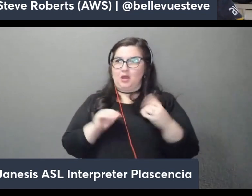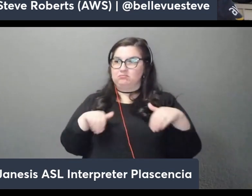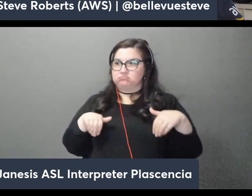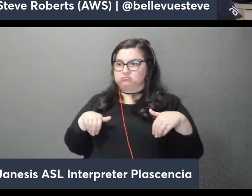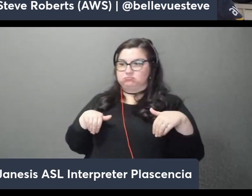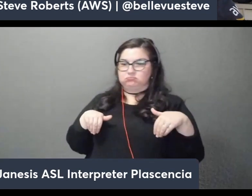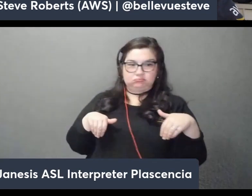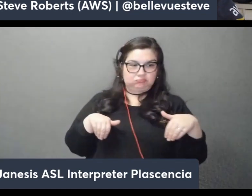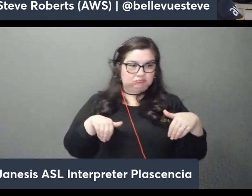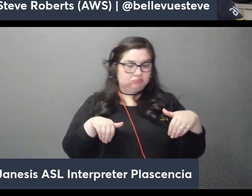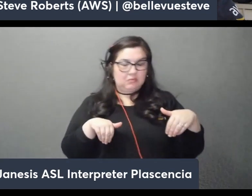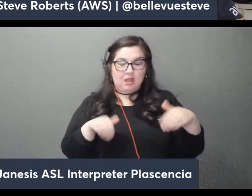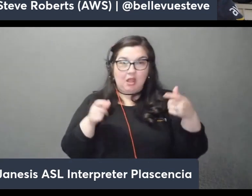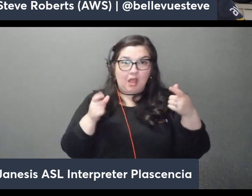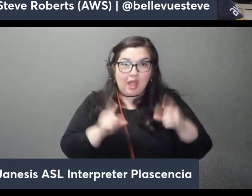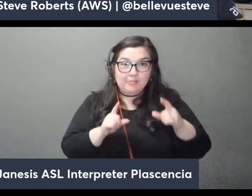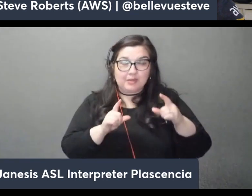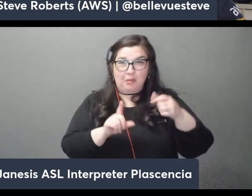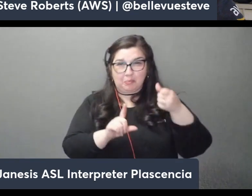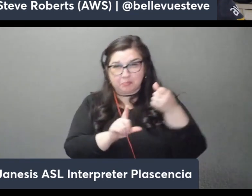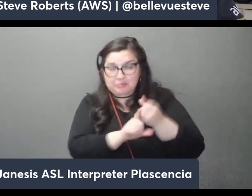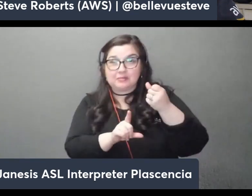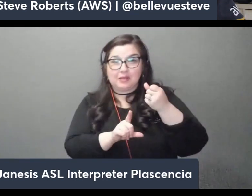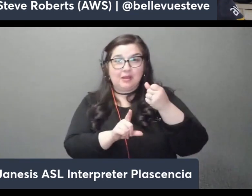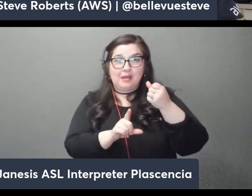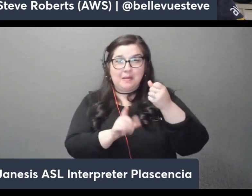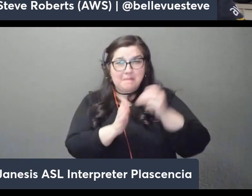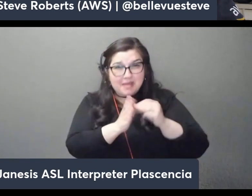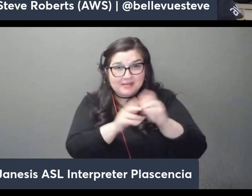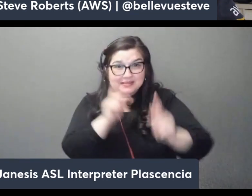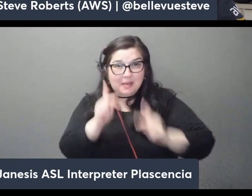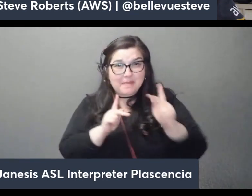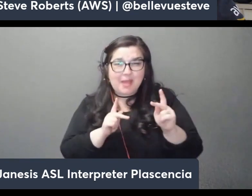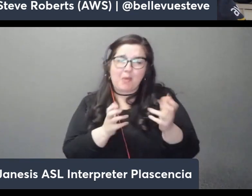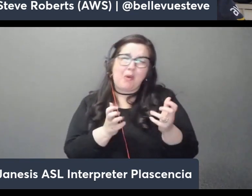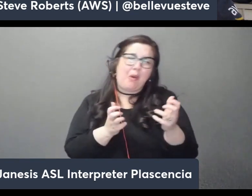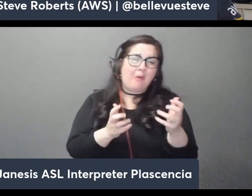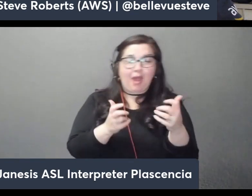millions of people playing it in just (fingers snapping) that much time. - Wow.